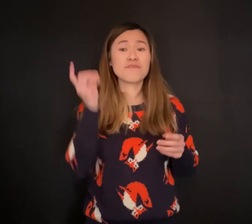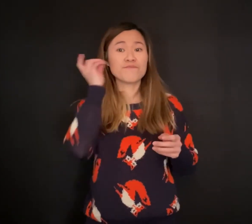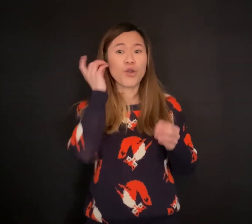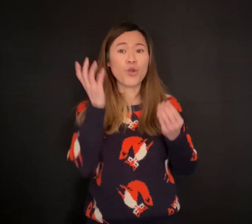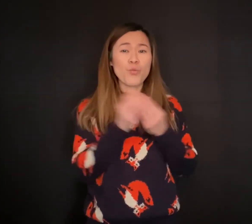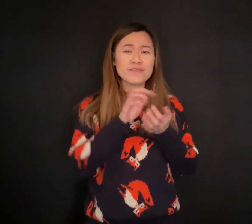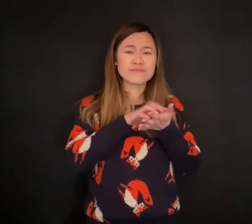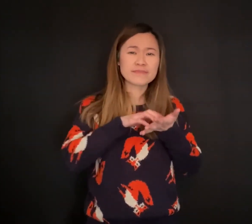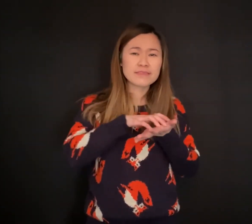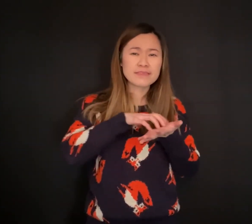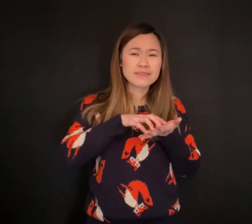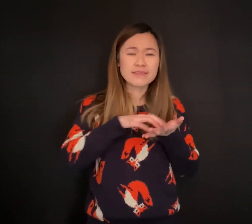phone with Braille device,